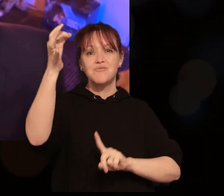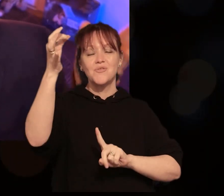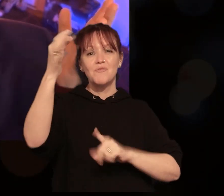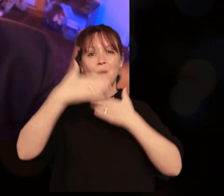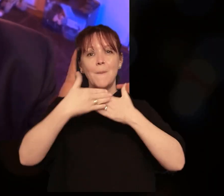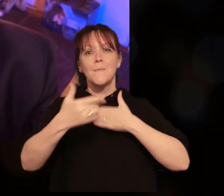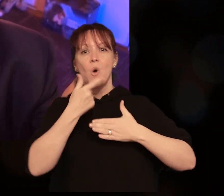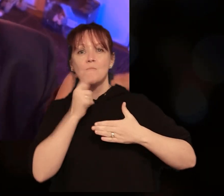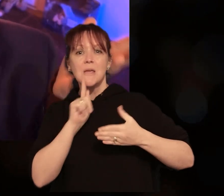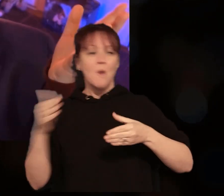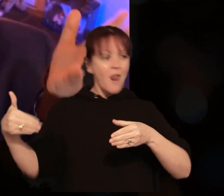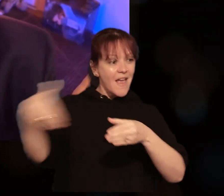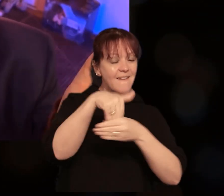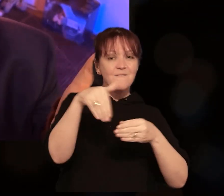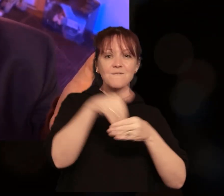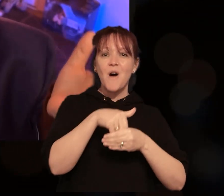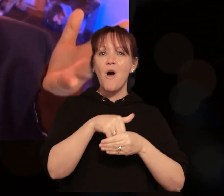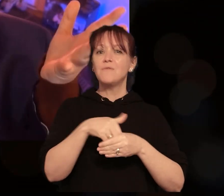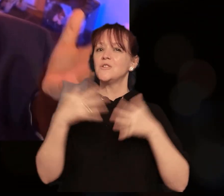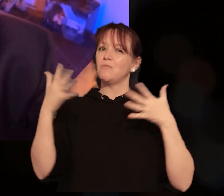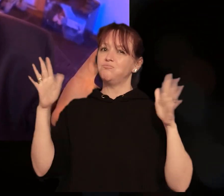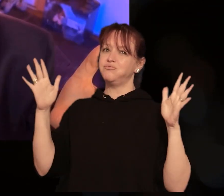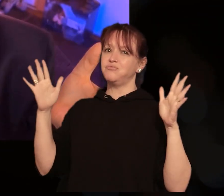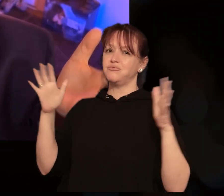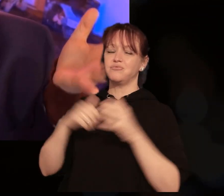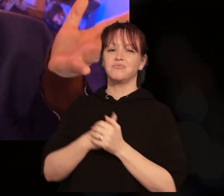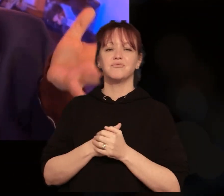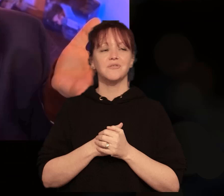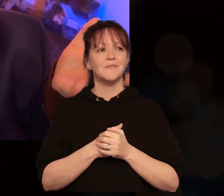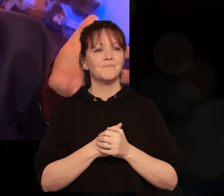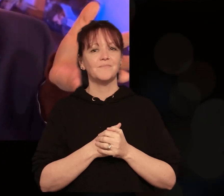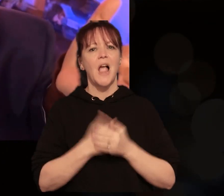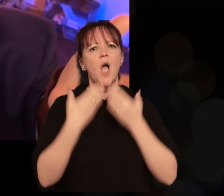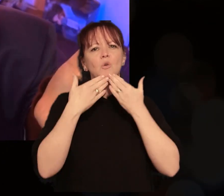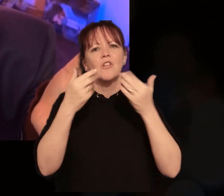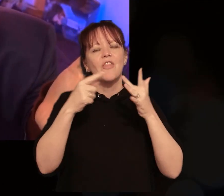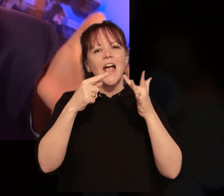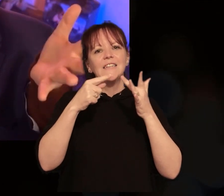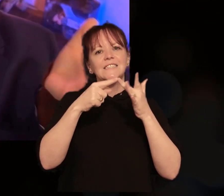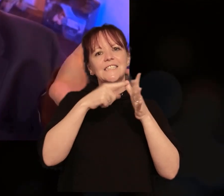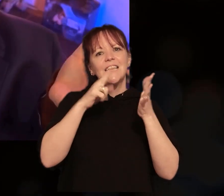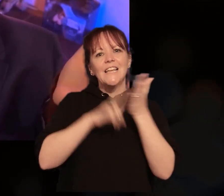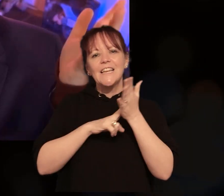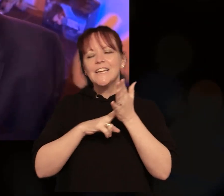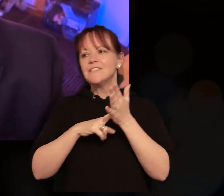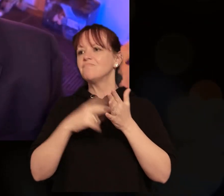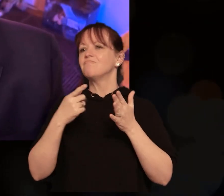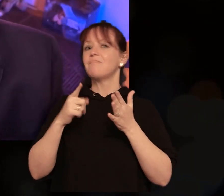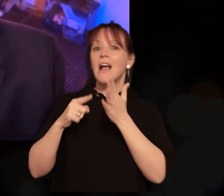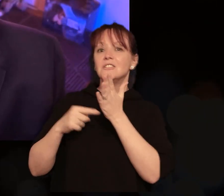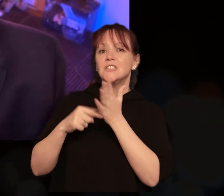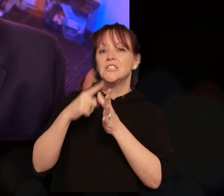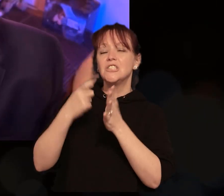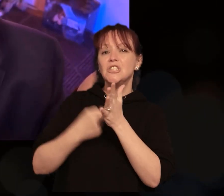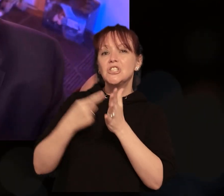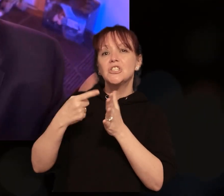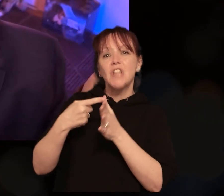I hope it was entertaining, educational, informational, edutainment, I don't know, I hope I made you at least laugh